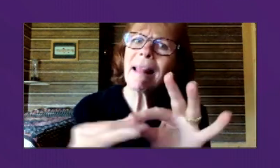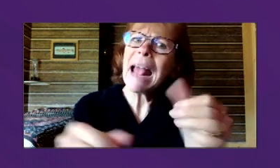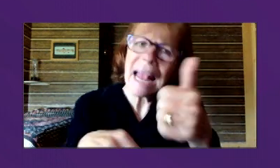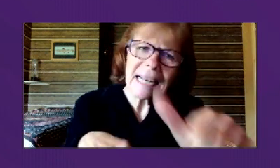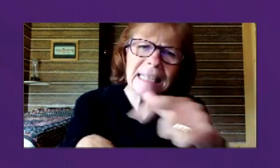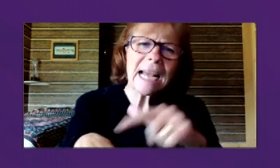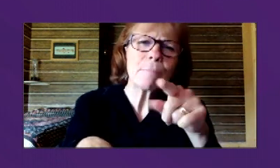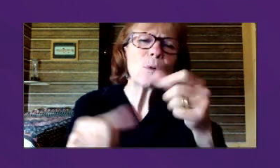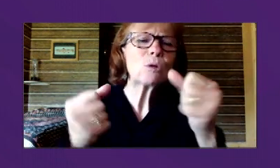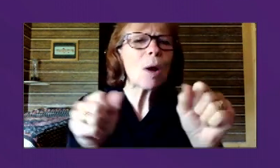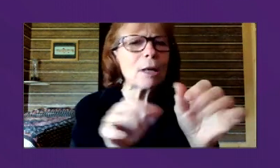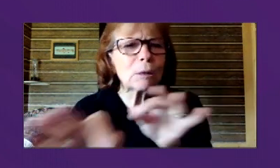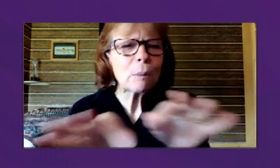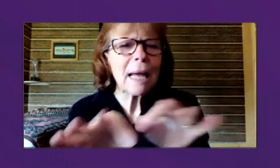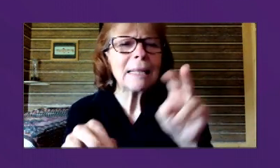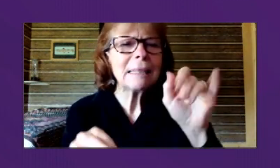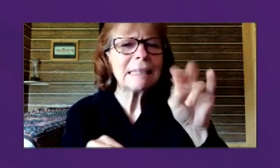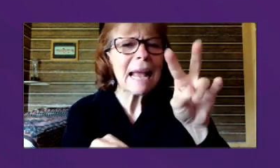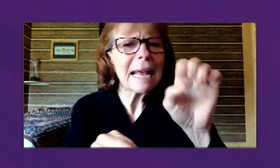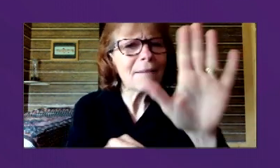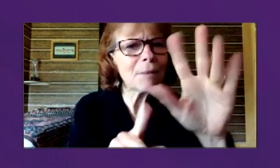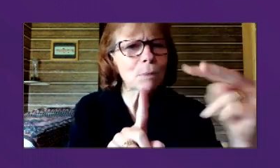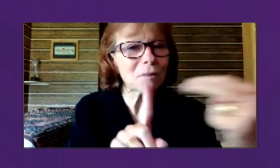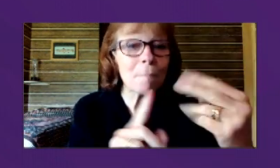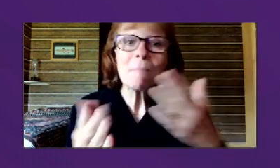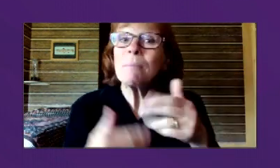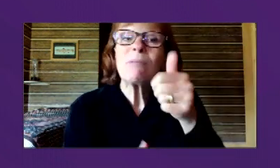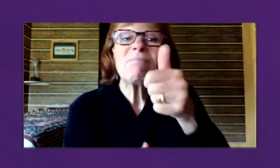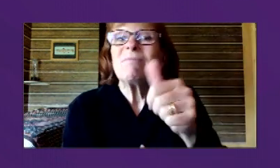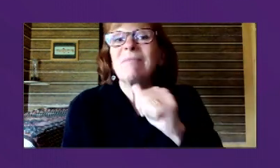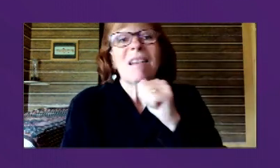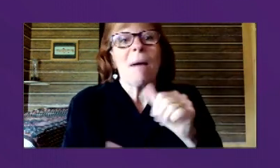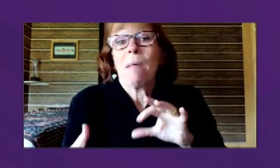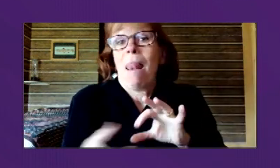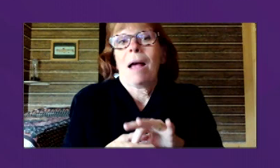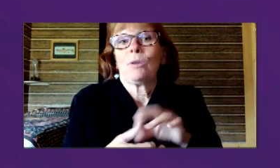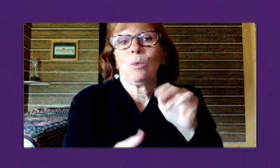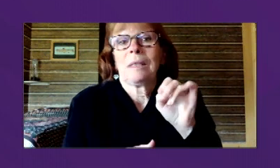You may or may not come from a Native community, but regardless, you will still be speaking on